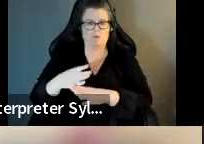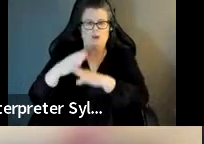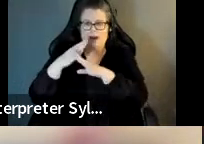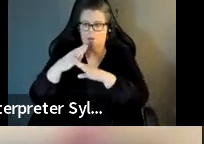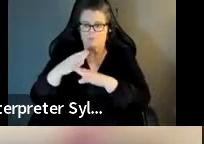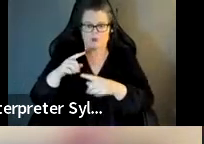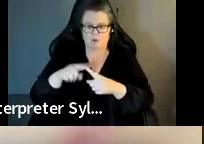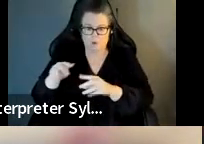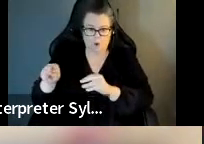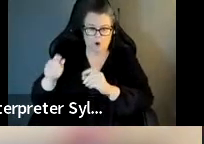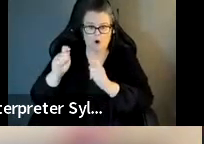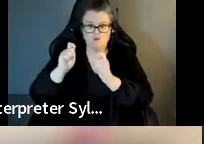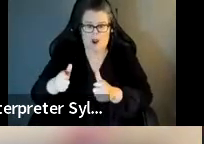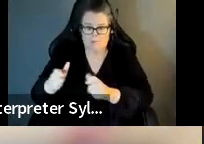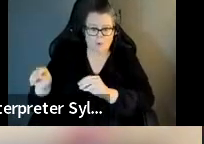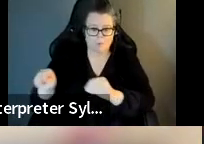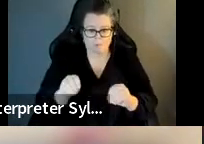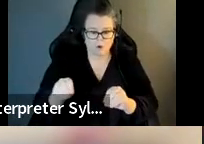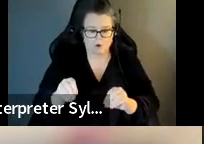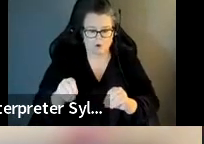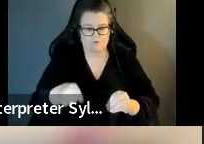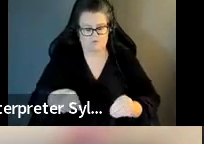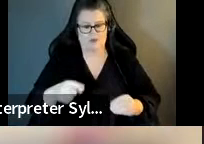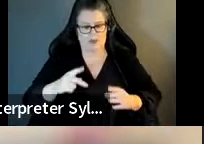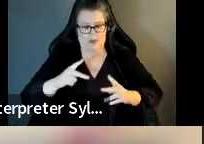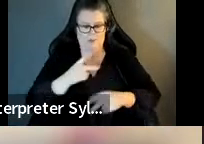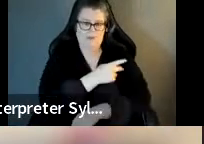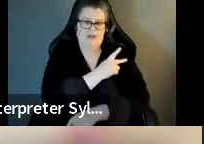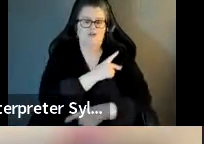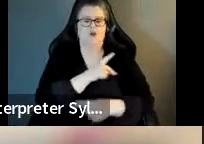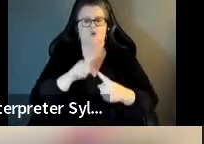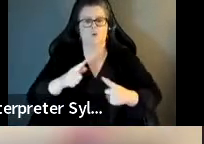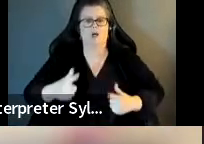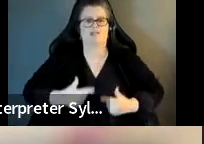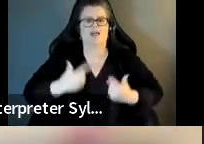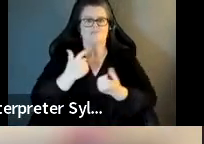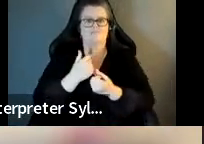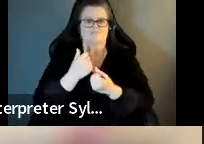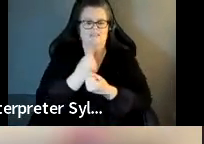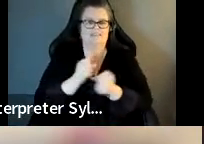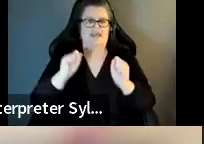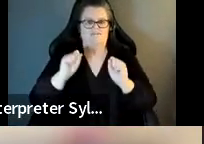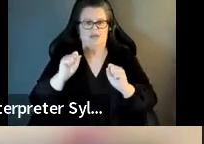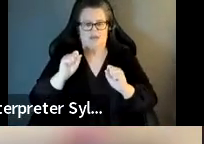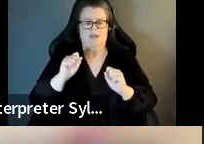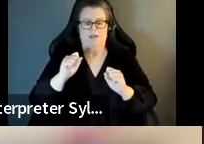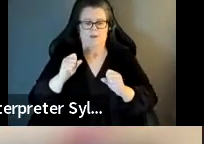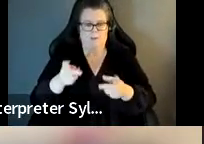life-saving Trendelenburg position, without first having to raise the seat height of the patient.